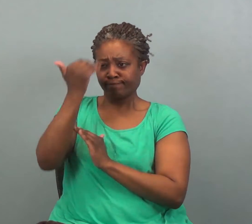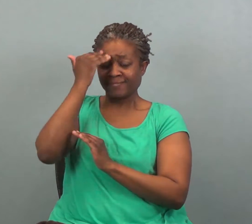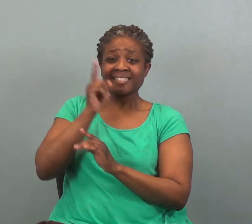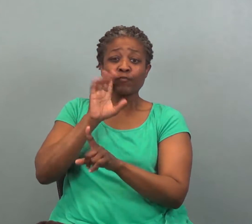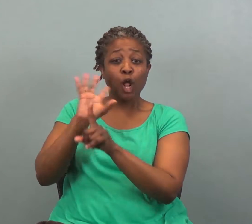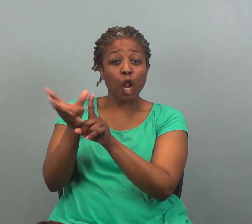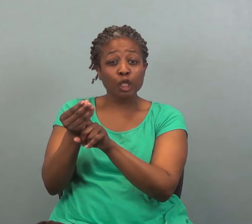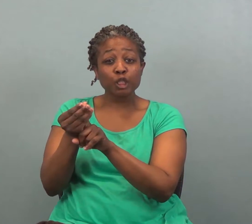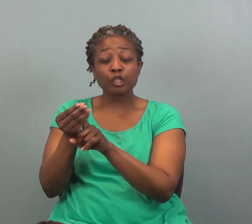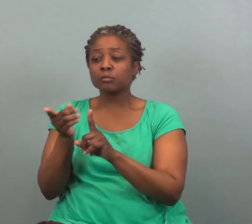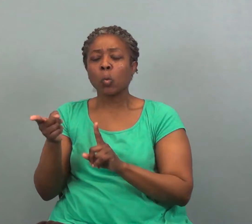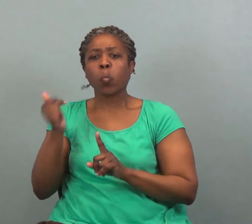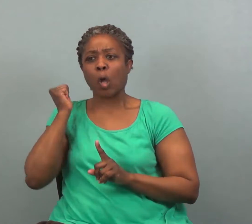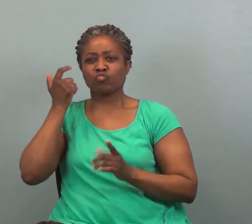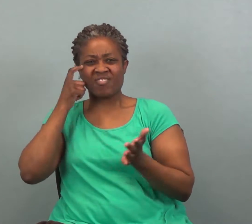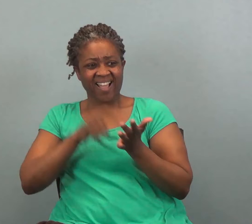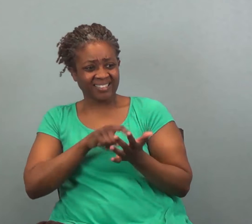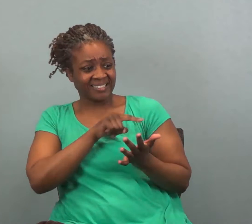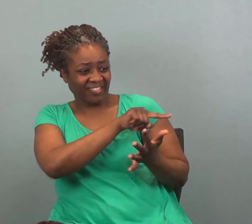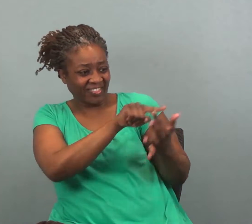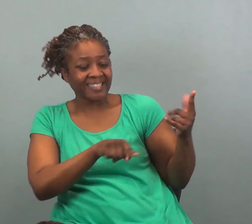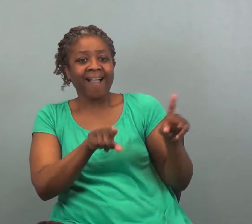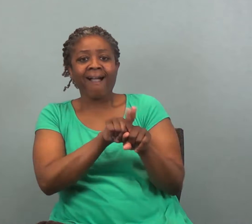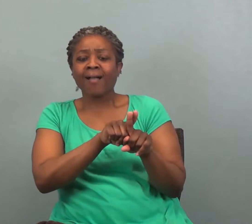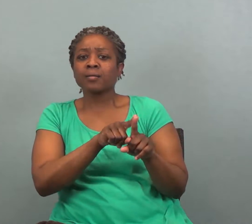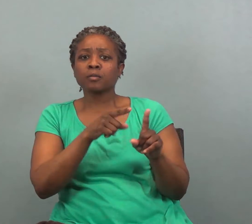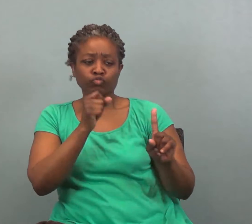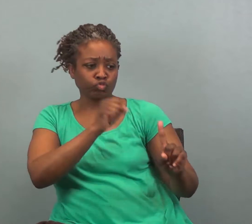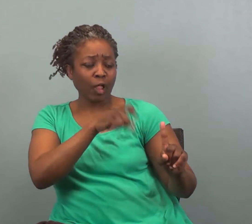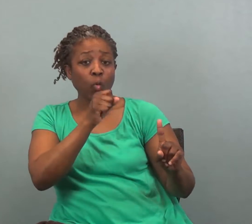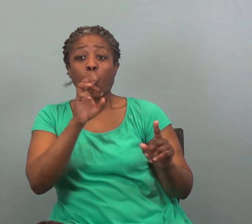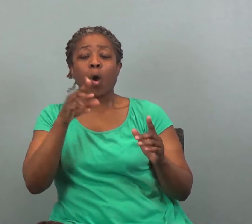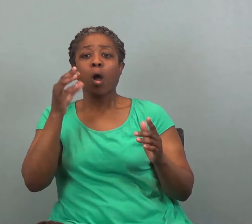who are unfamiliar with Deaf culture. The providers won't be aware of these triggers, and won't know